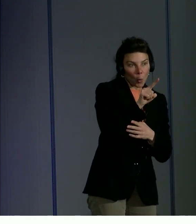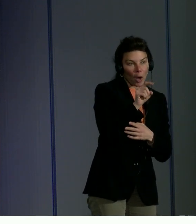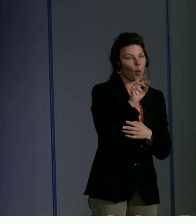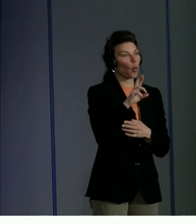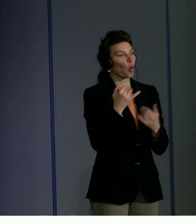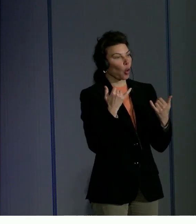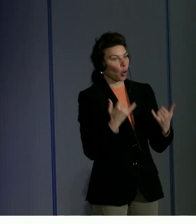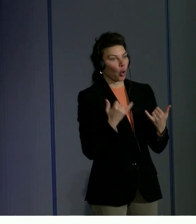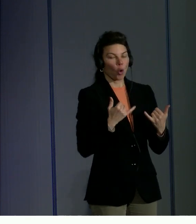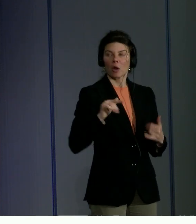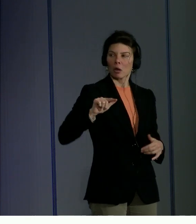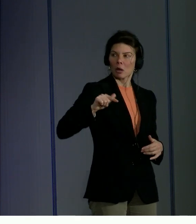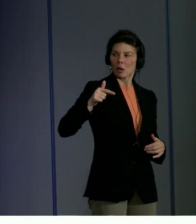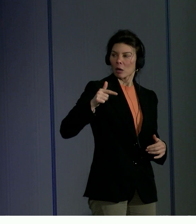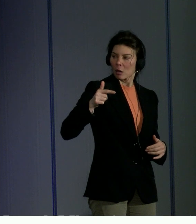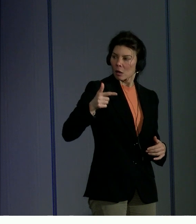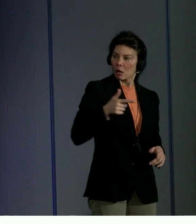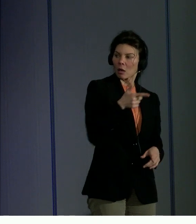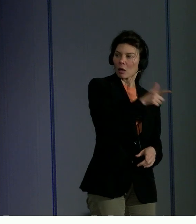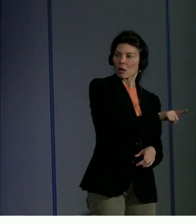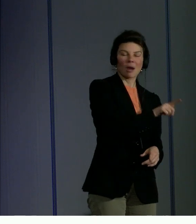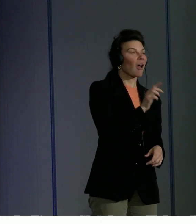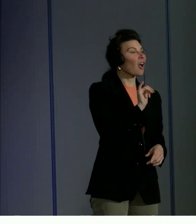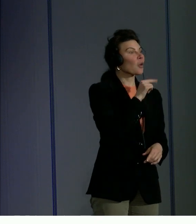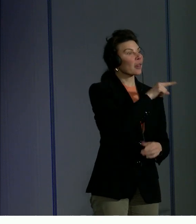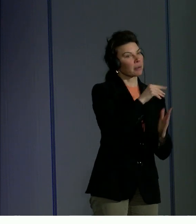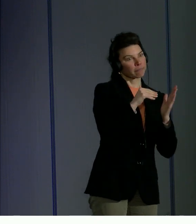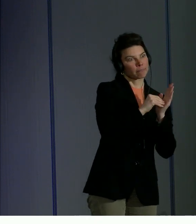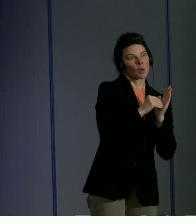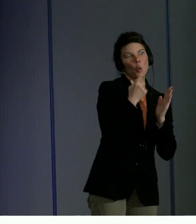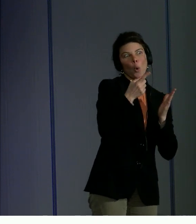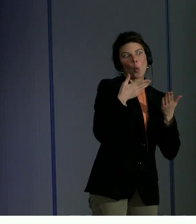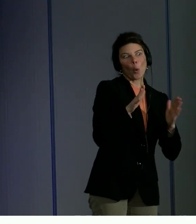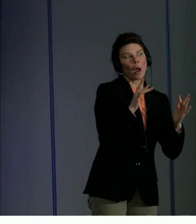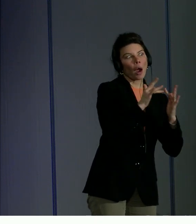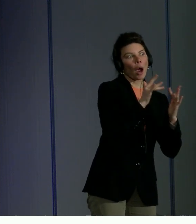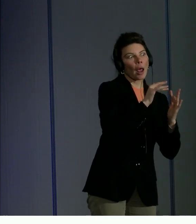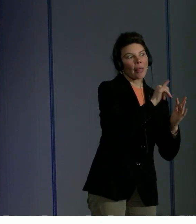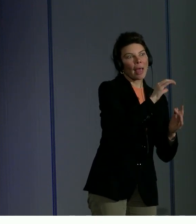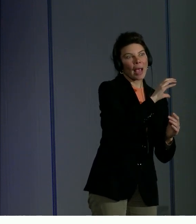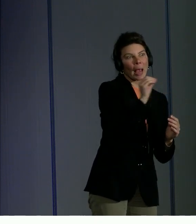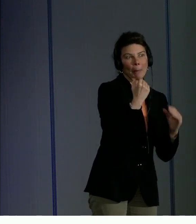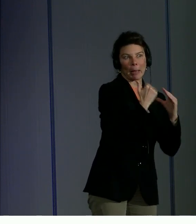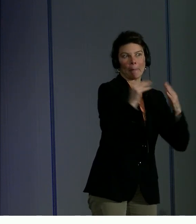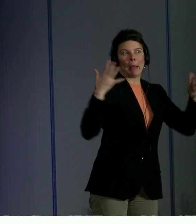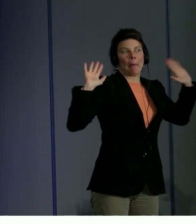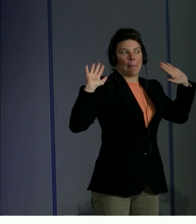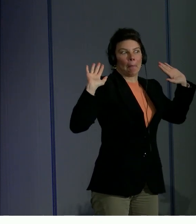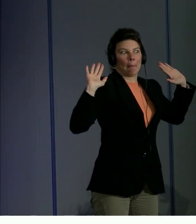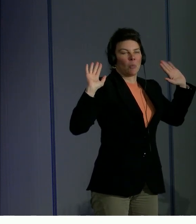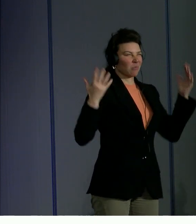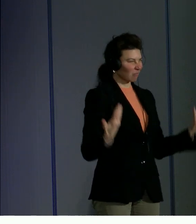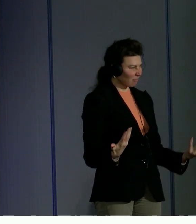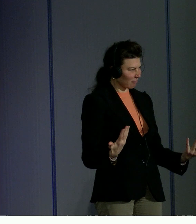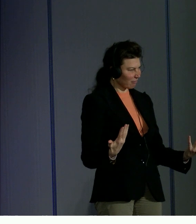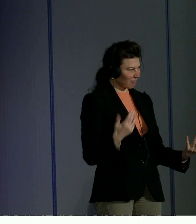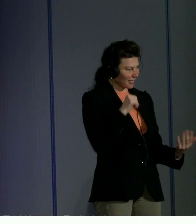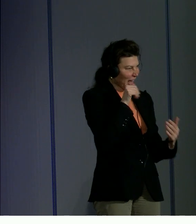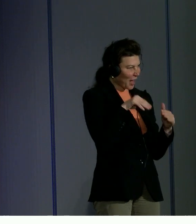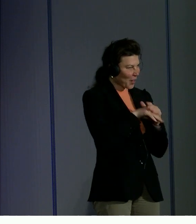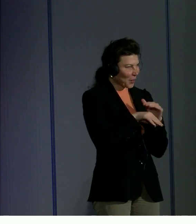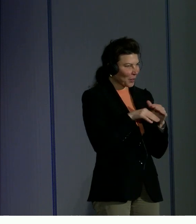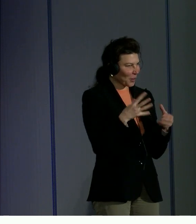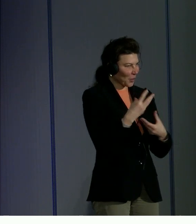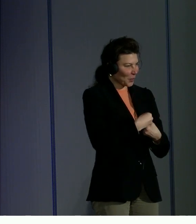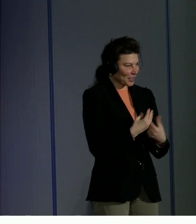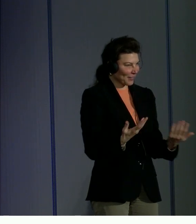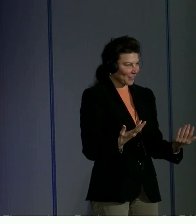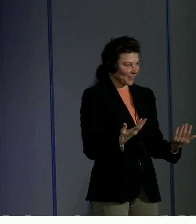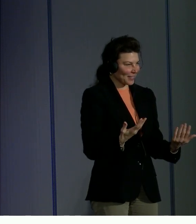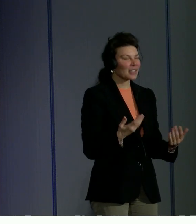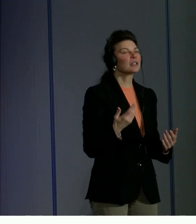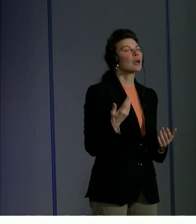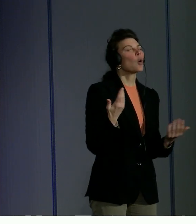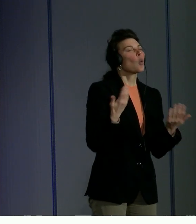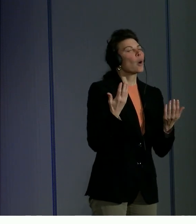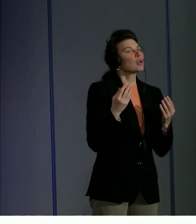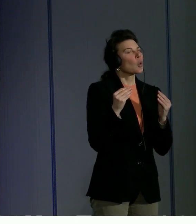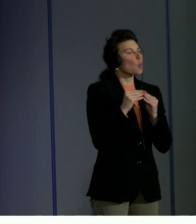way to contact the company and that's by email. And so what would a more inclusive statement